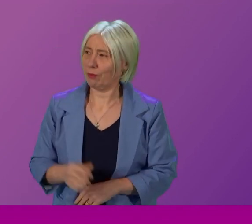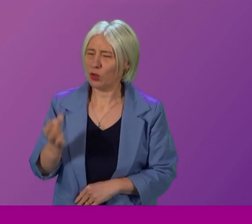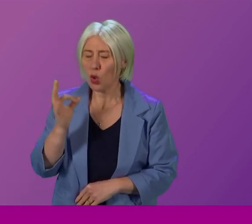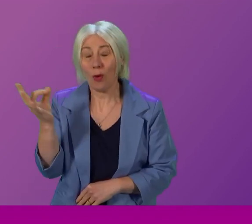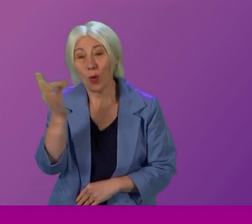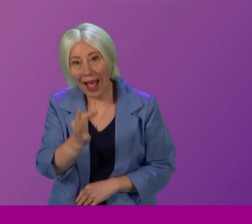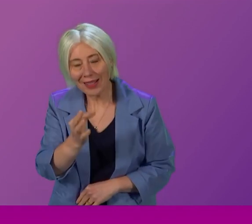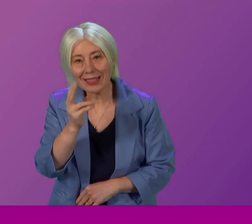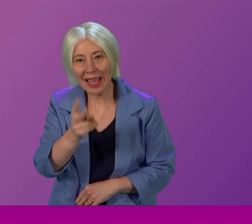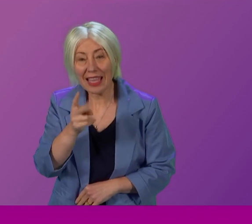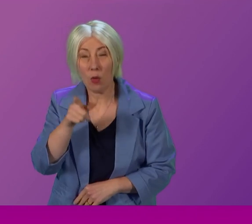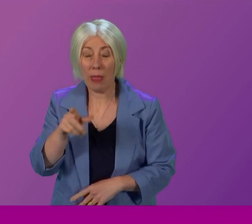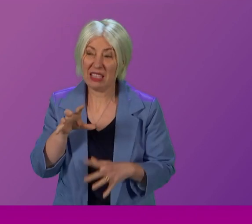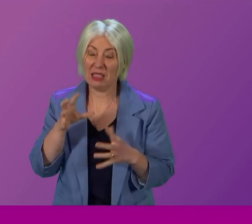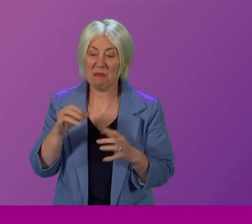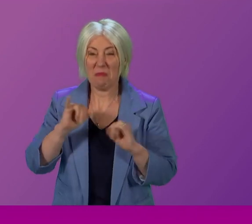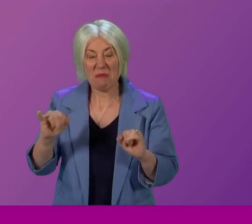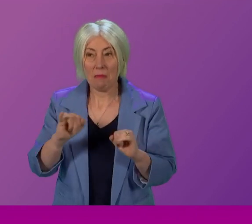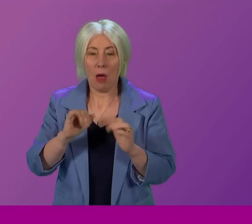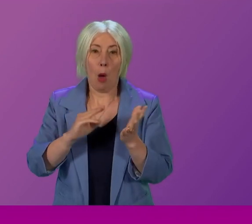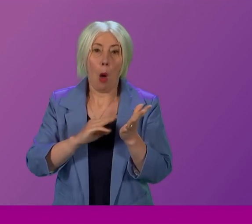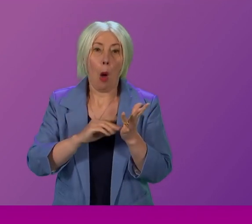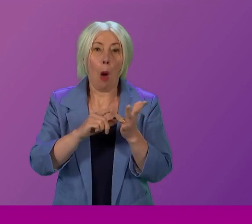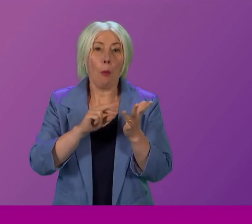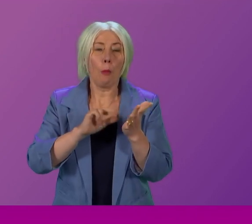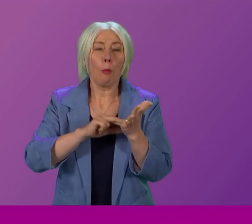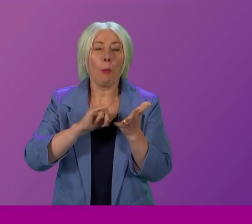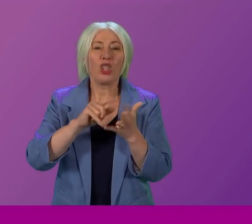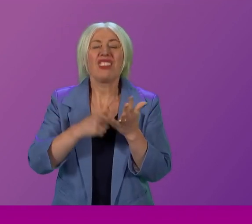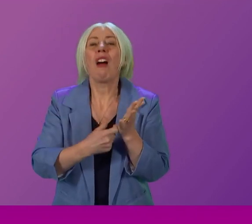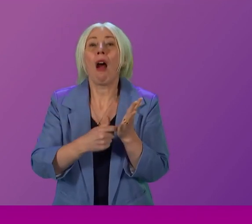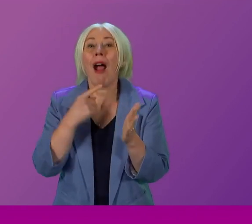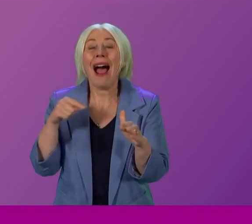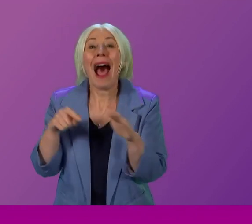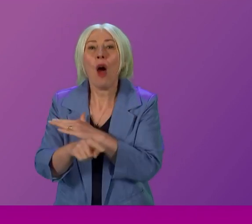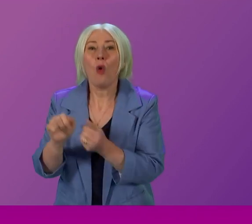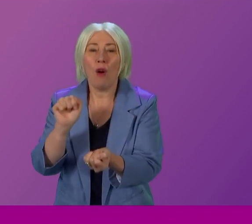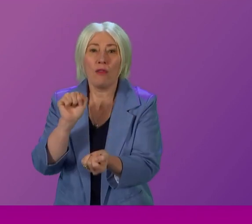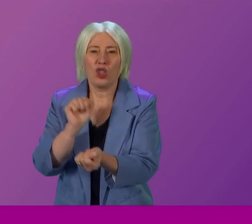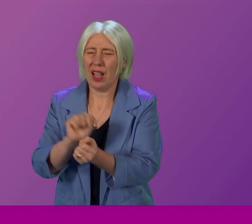When this monster comes out of jail, will the First Minister— I am sorry; if SNP members